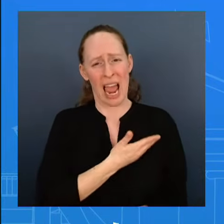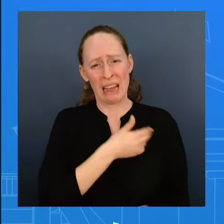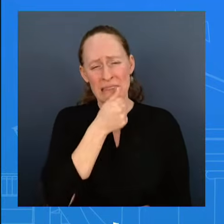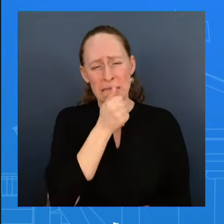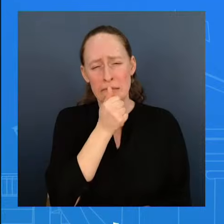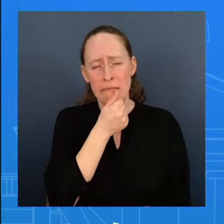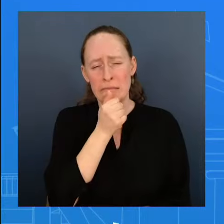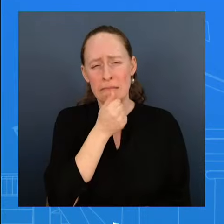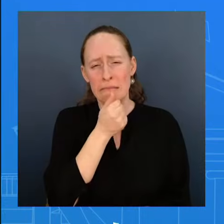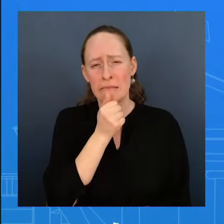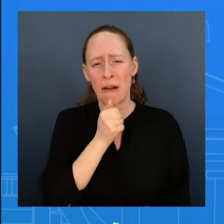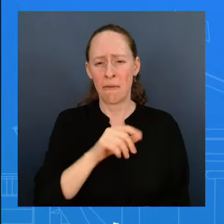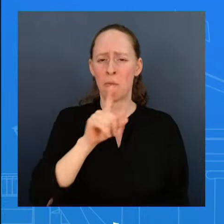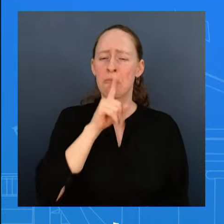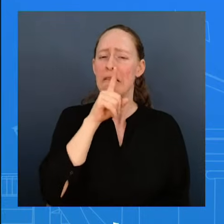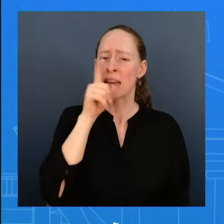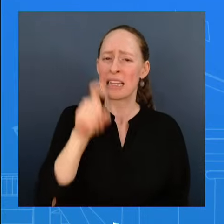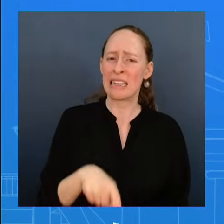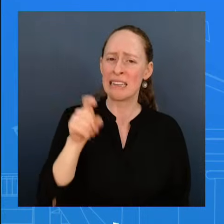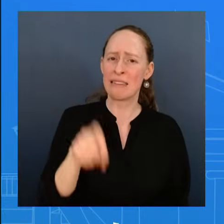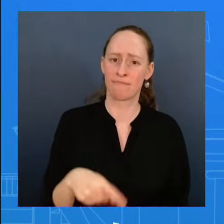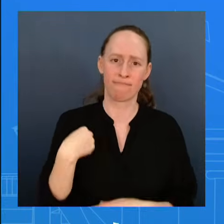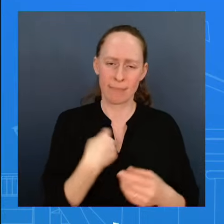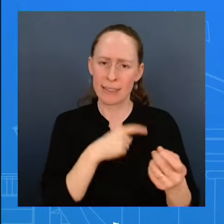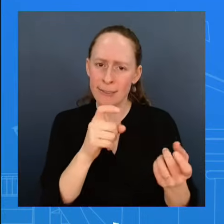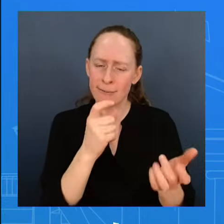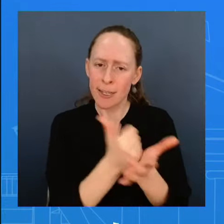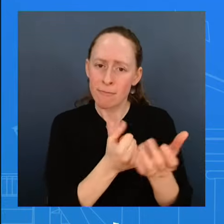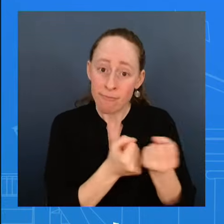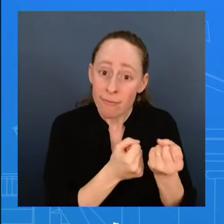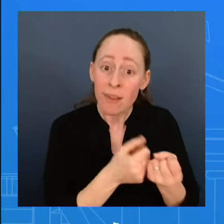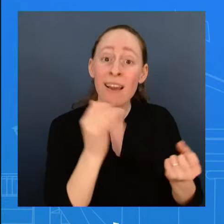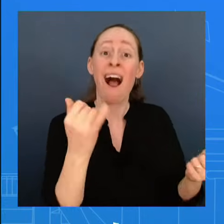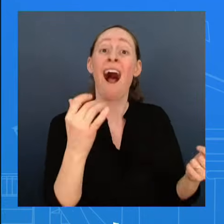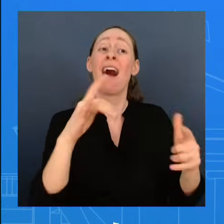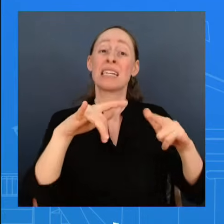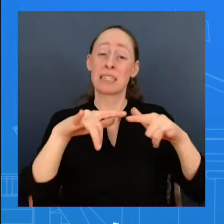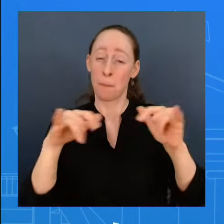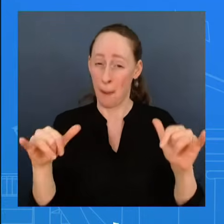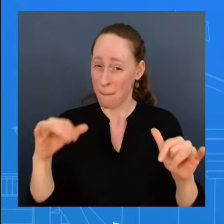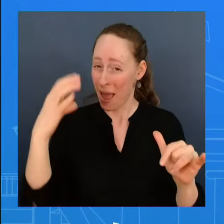And sh- -- and Hamas should just not continue to get in the way of much-needed relief for the people of Gaza.